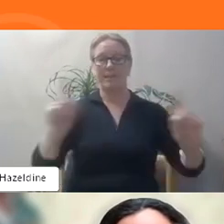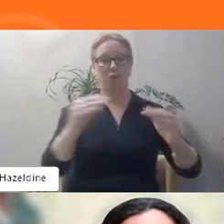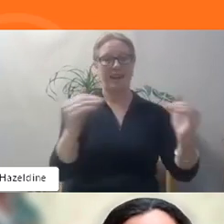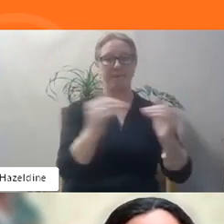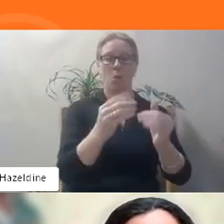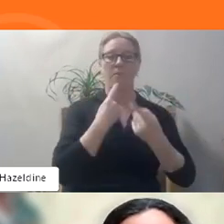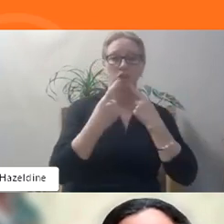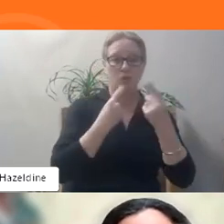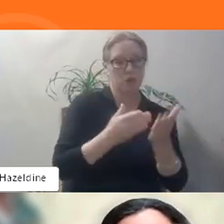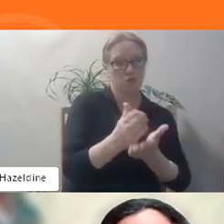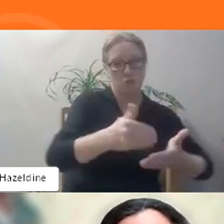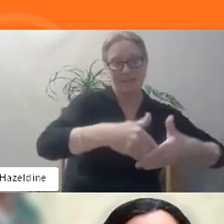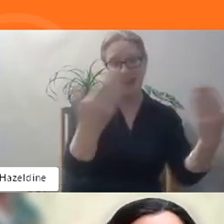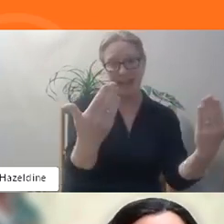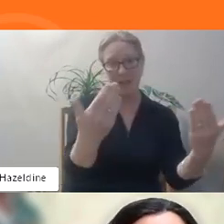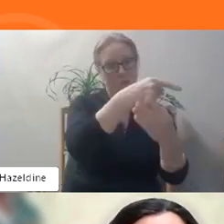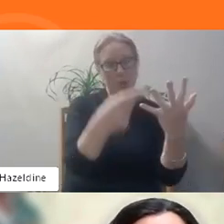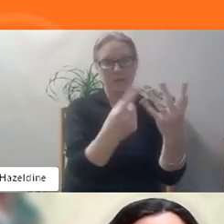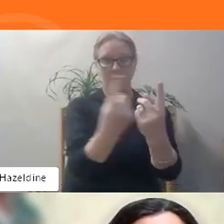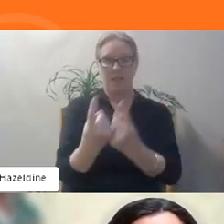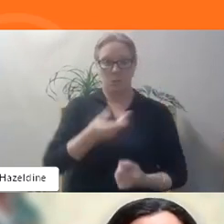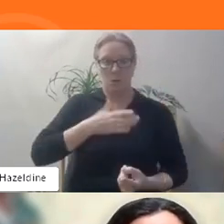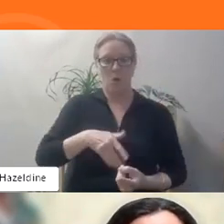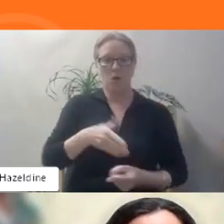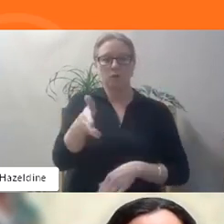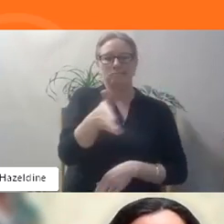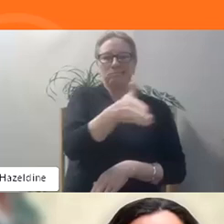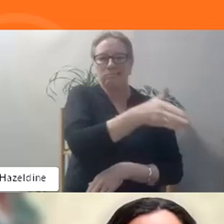the day are all things we want to move away from and embrace real